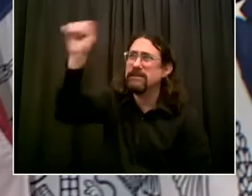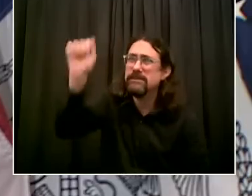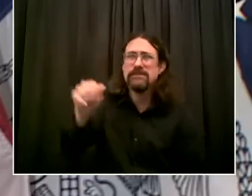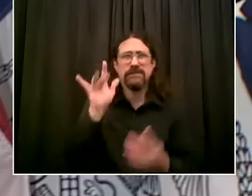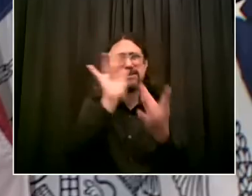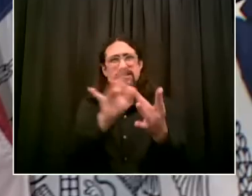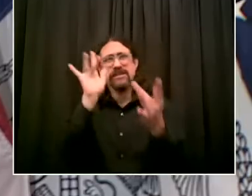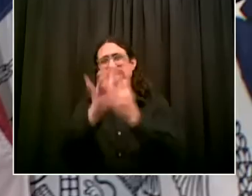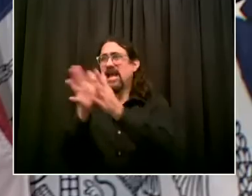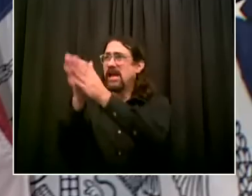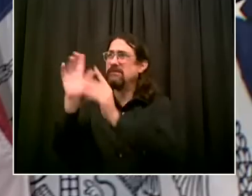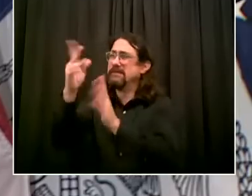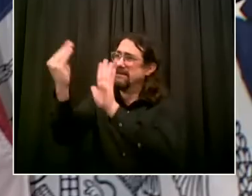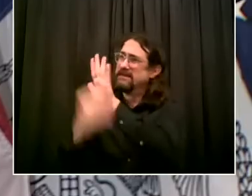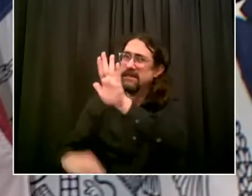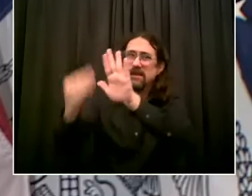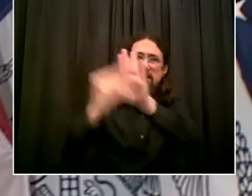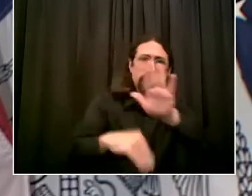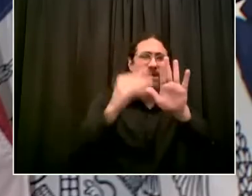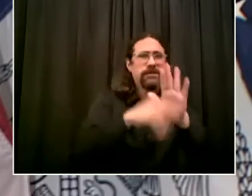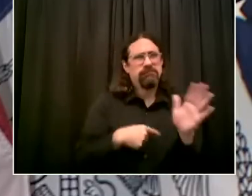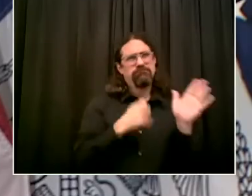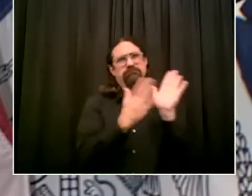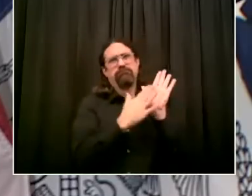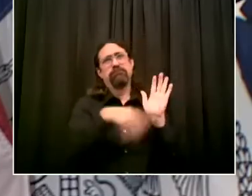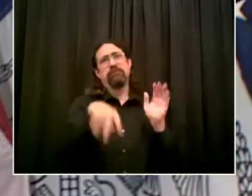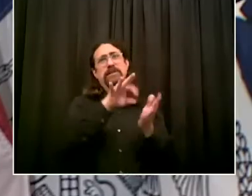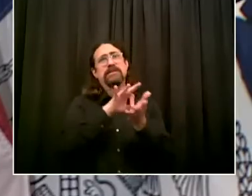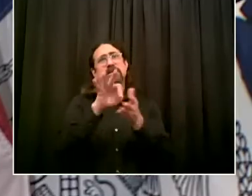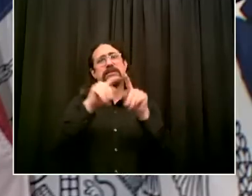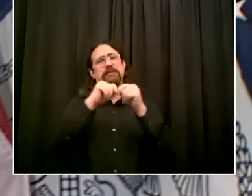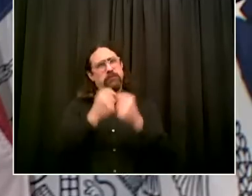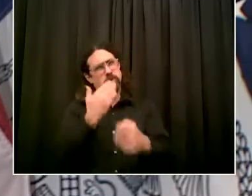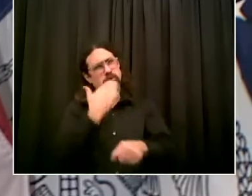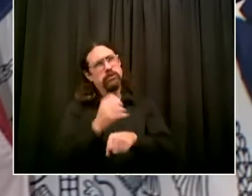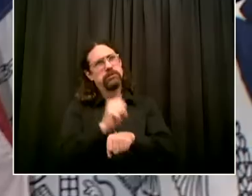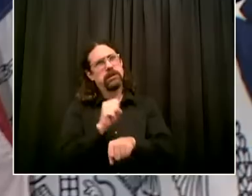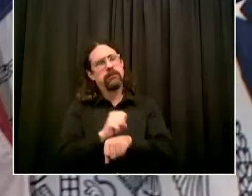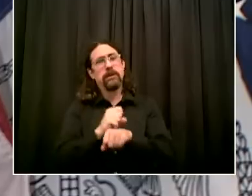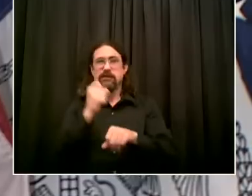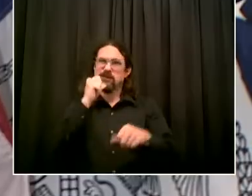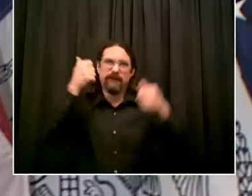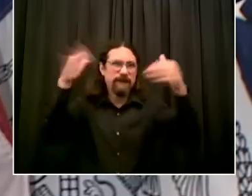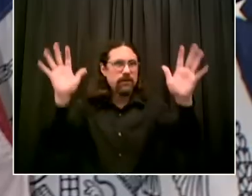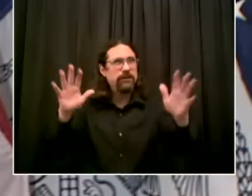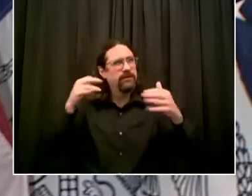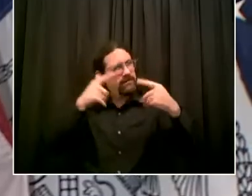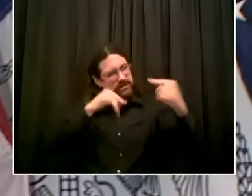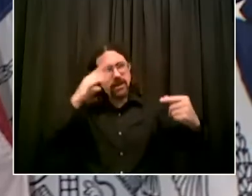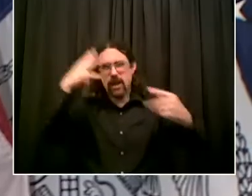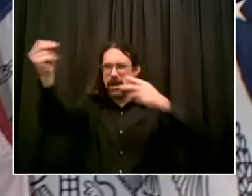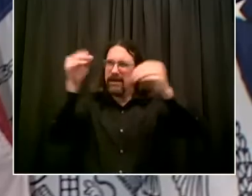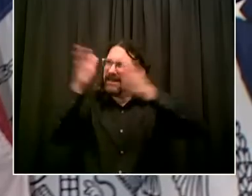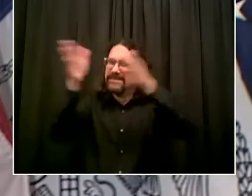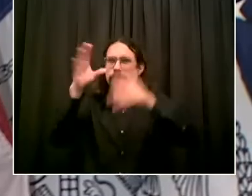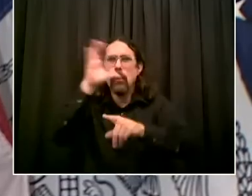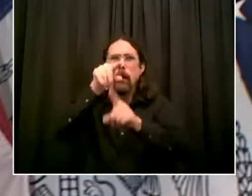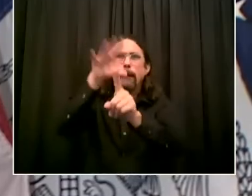PANDEMIC WITH ALL OF F HTOSE CHALLENGES AND I WANT TO THANK THE DIRECTOR AND D